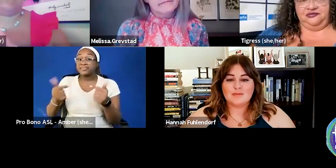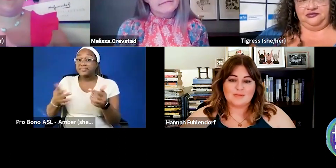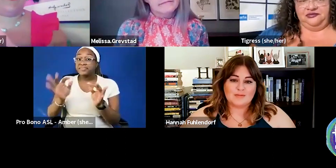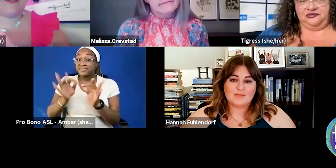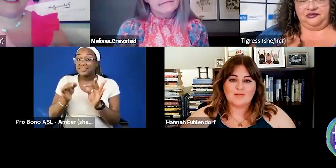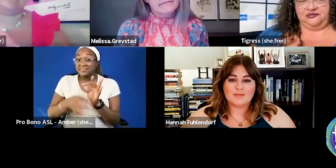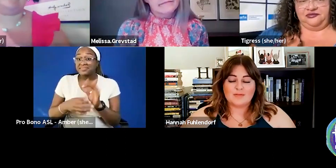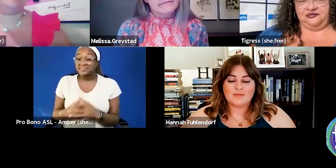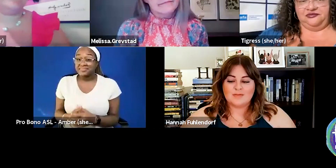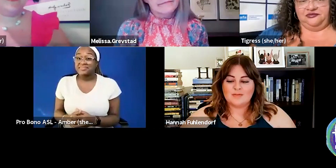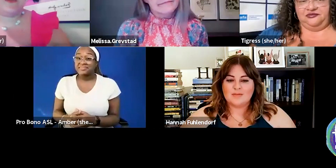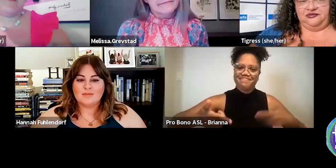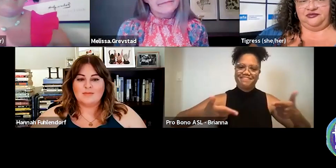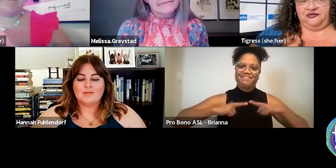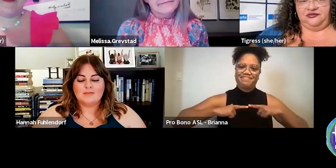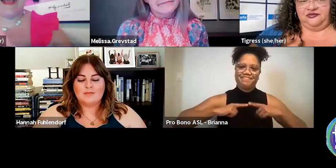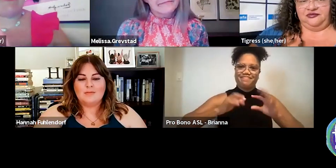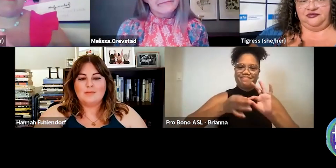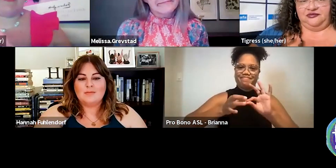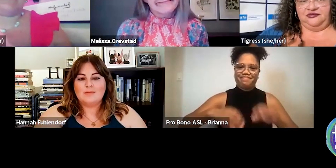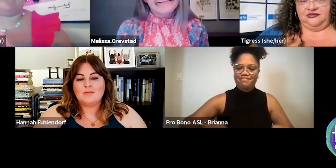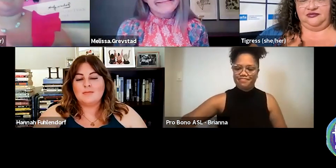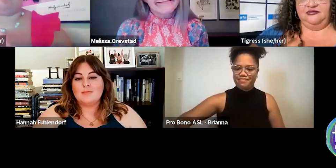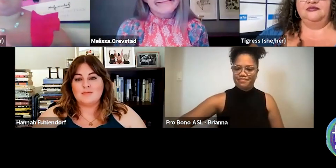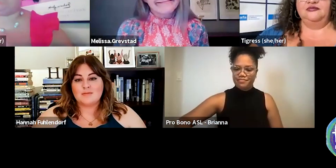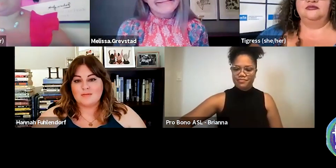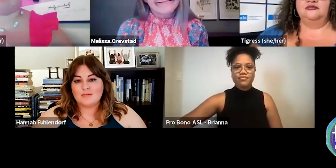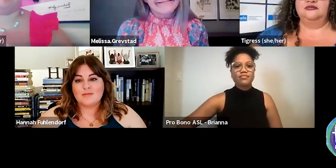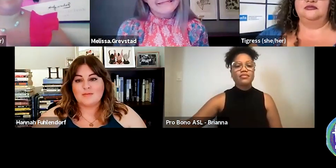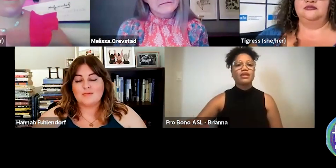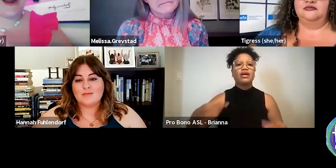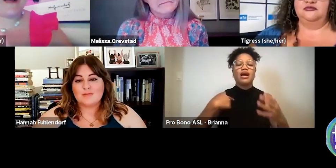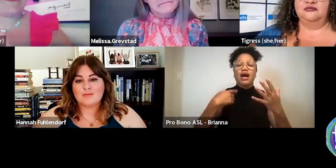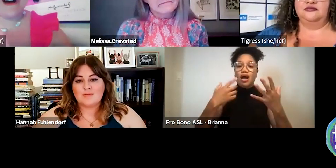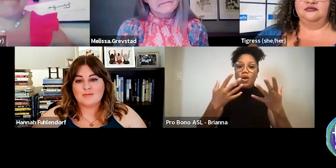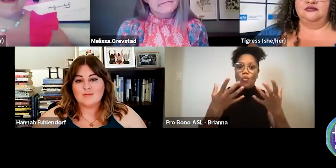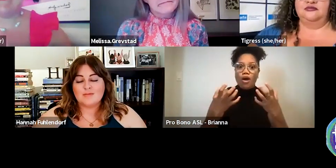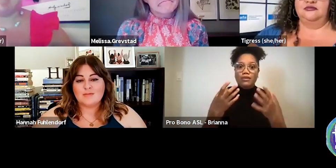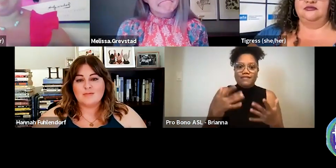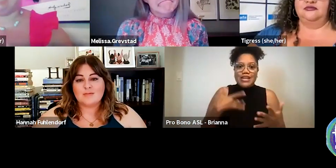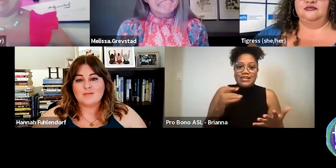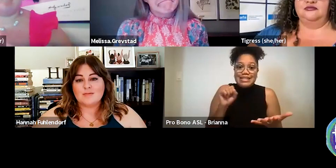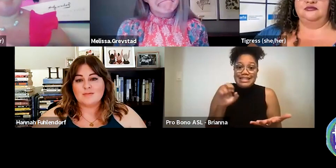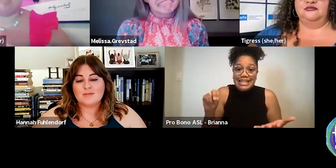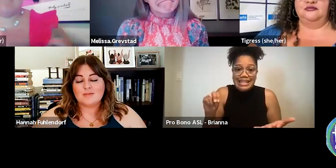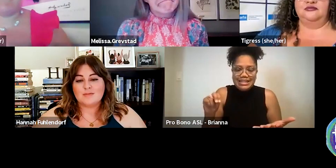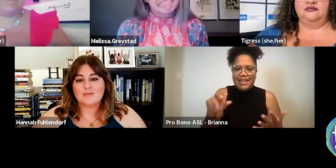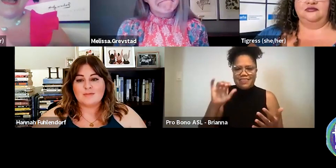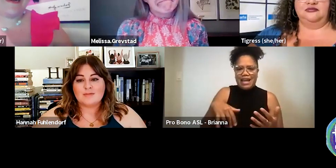to feel very seen and having that positive relationship with beauty. And I was scared that I would come and come on the inside